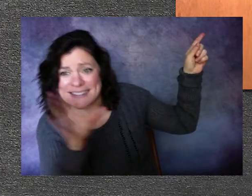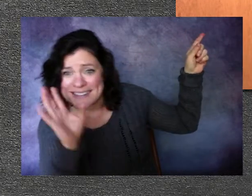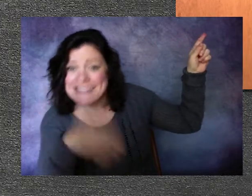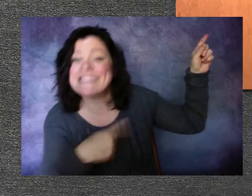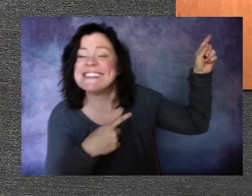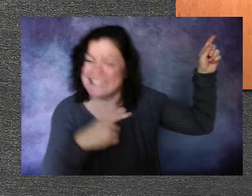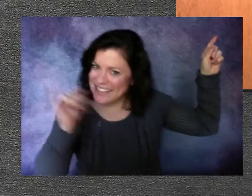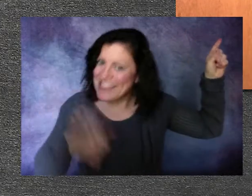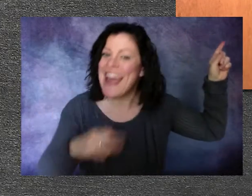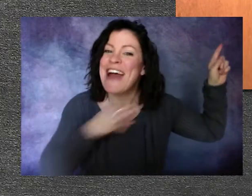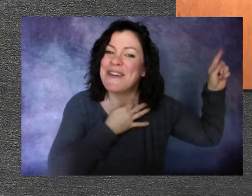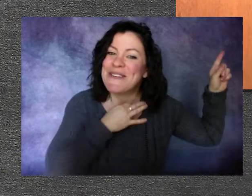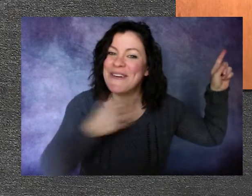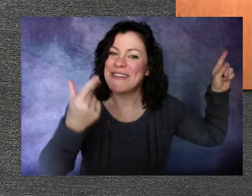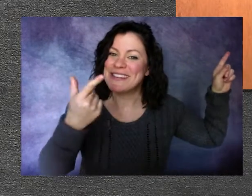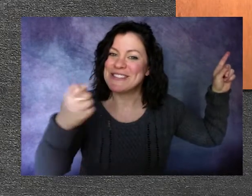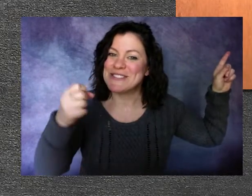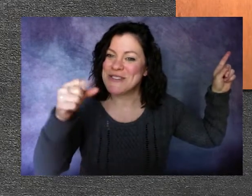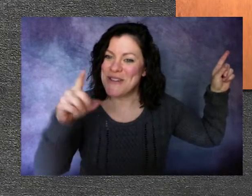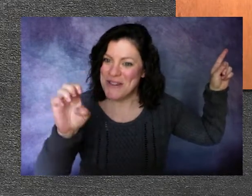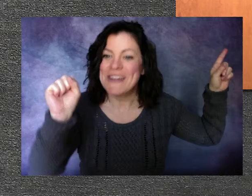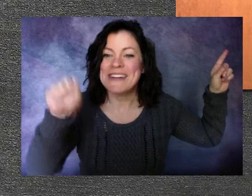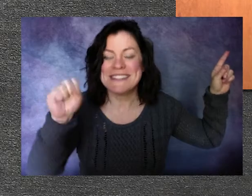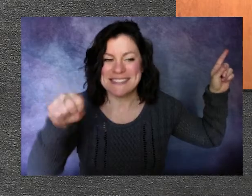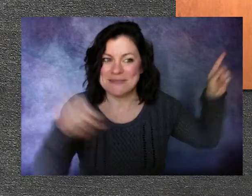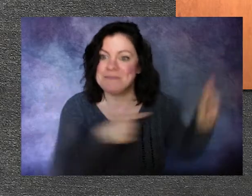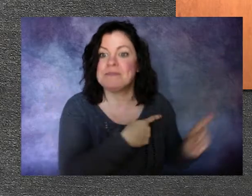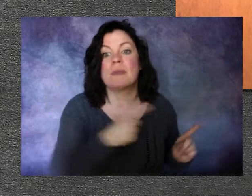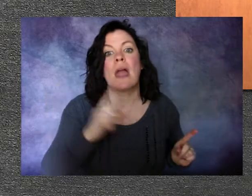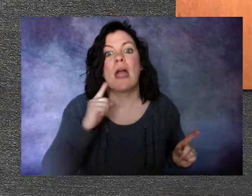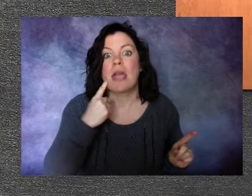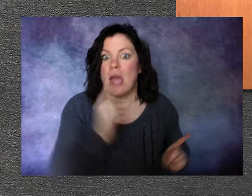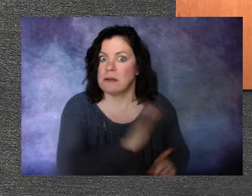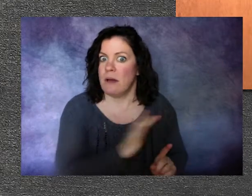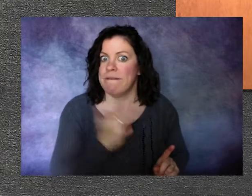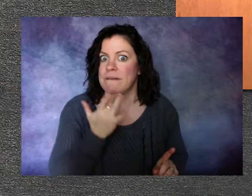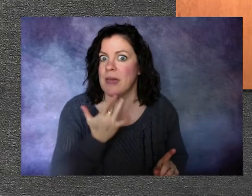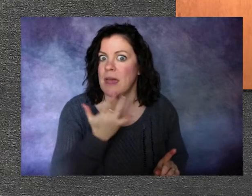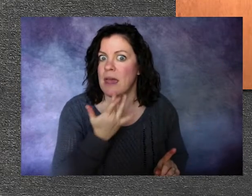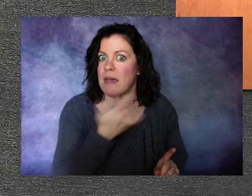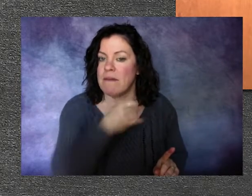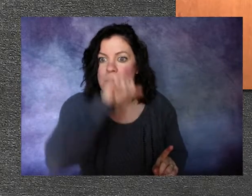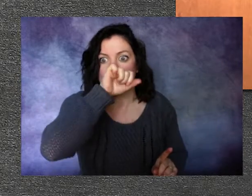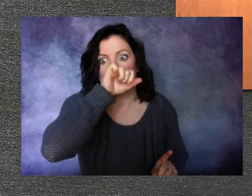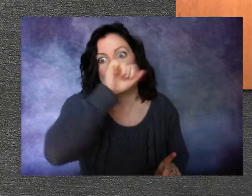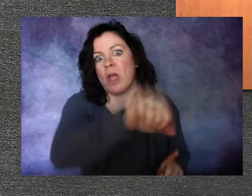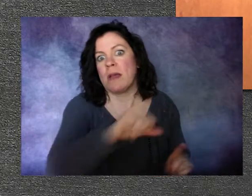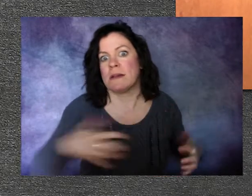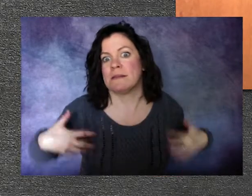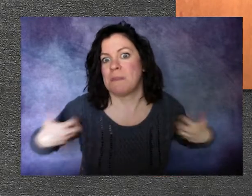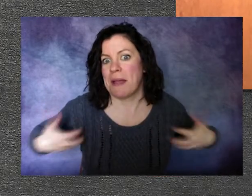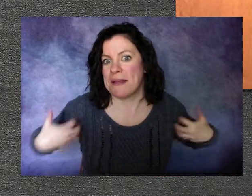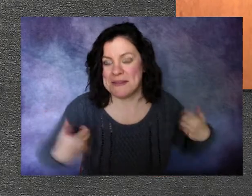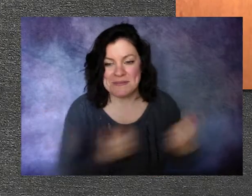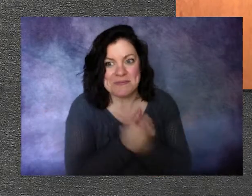Yeah, they're of Curious George. I know Candy. Candy loves Curious George. And today, my friends,